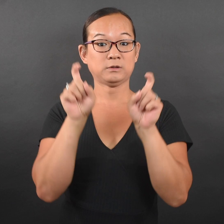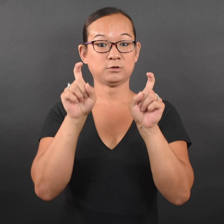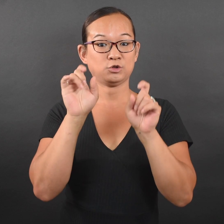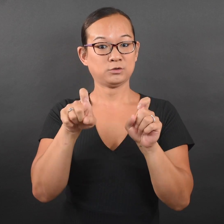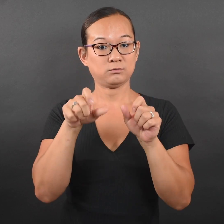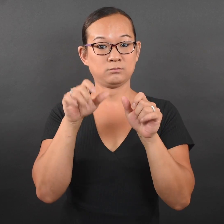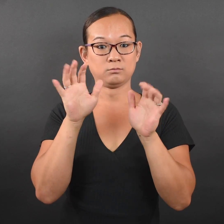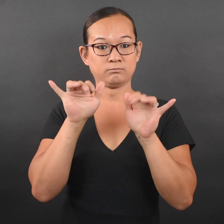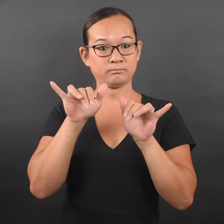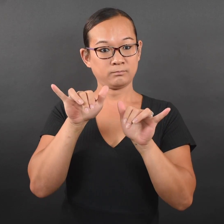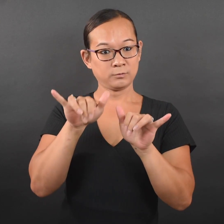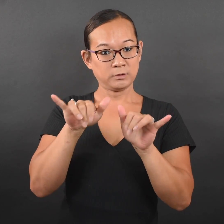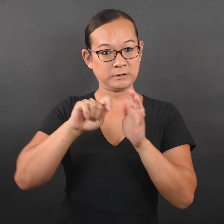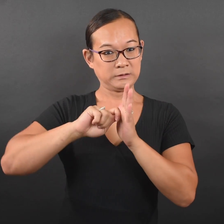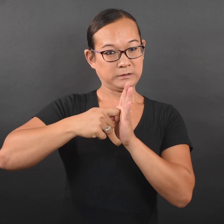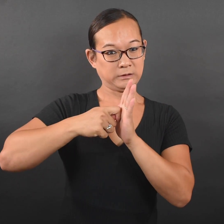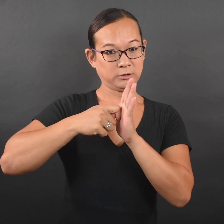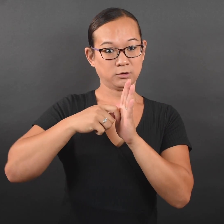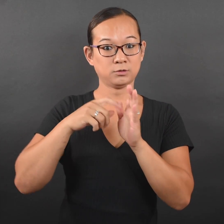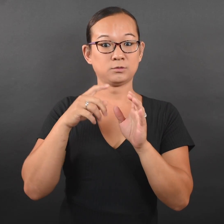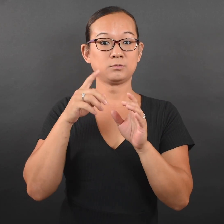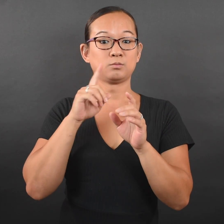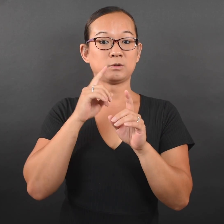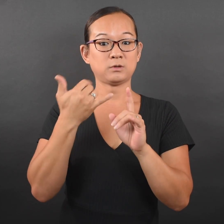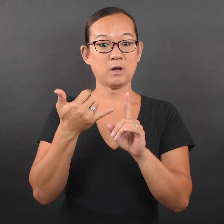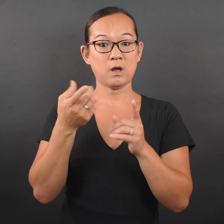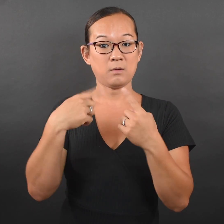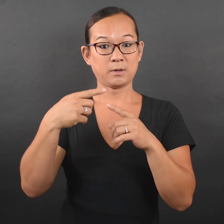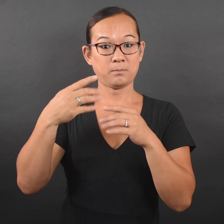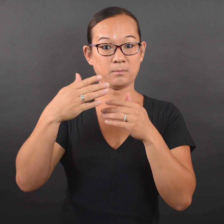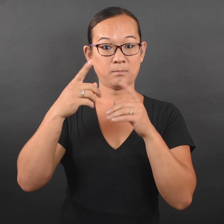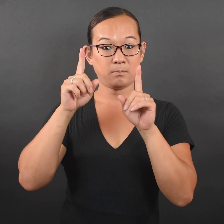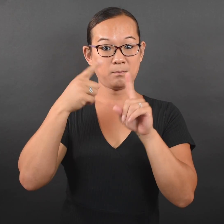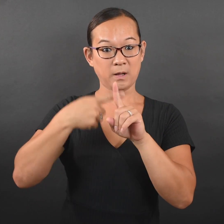testing will remain a key tool in the coming months to help Minnesota keep